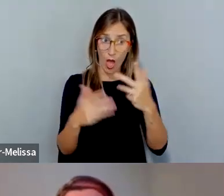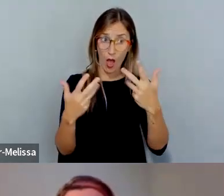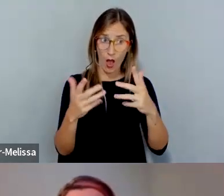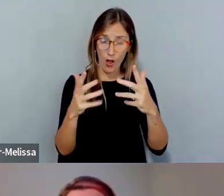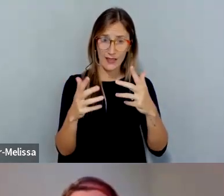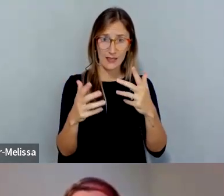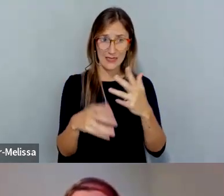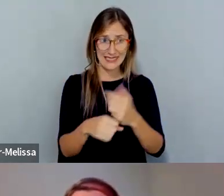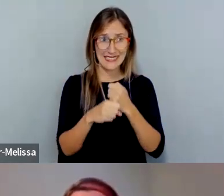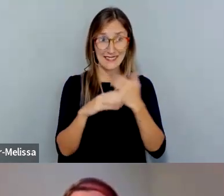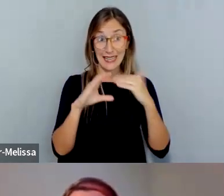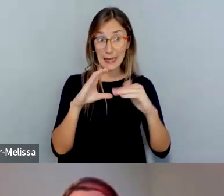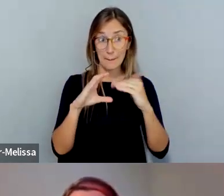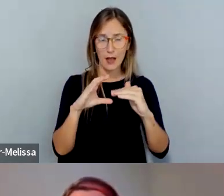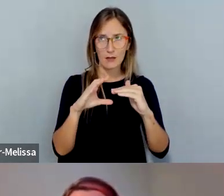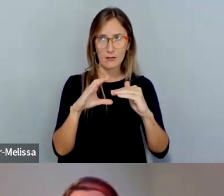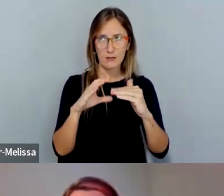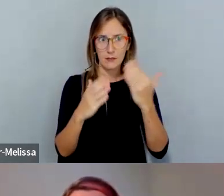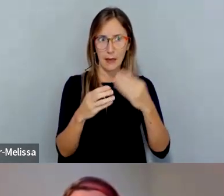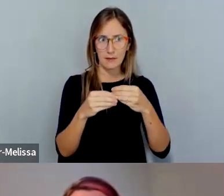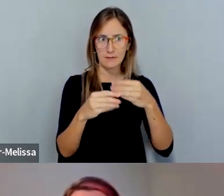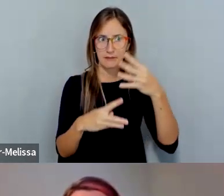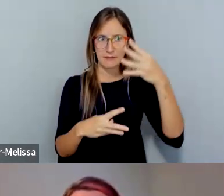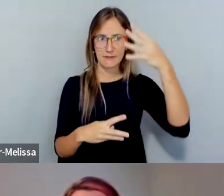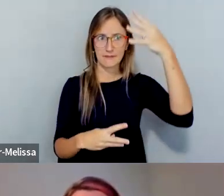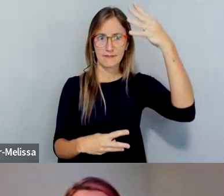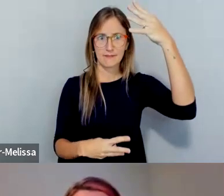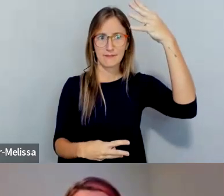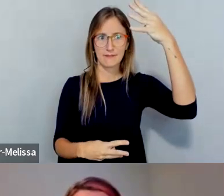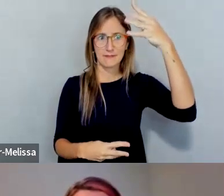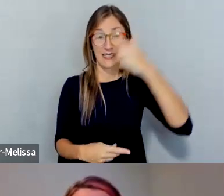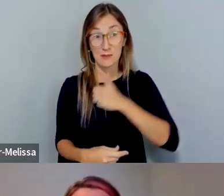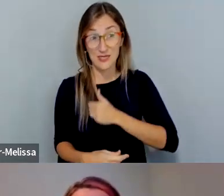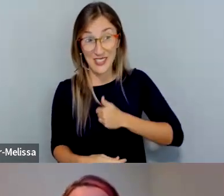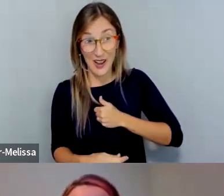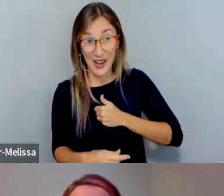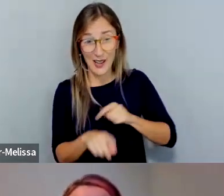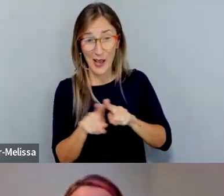introduce you to our speakers this evening. Briefly before we do that, you